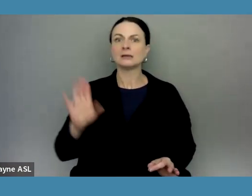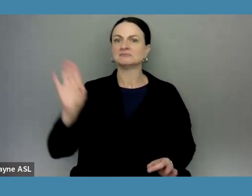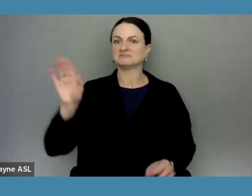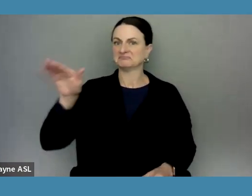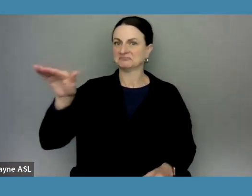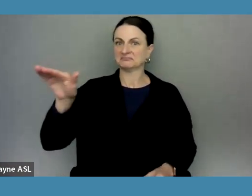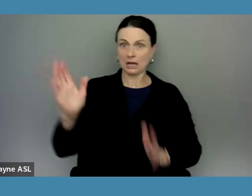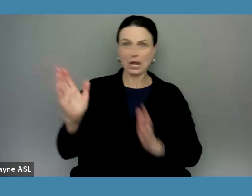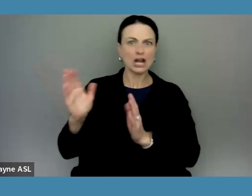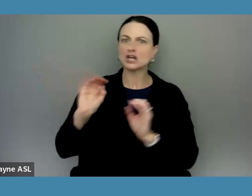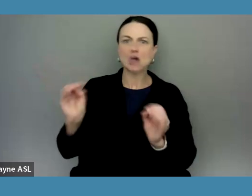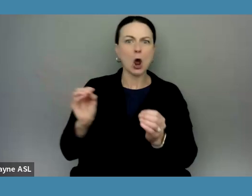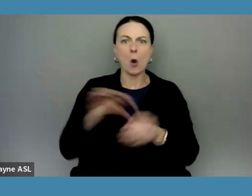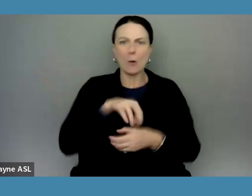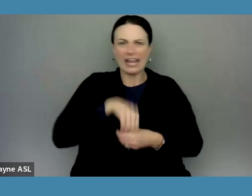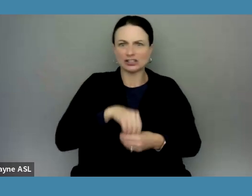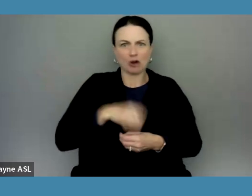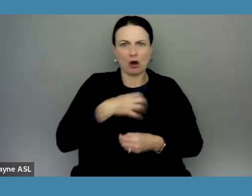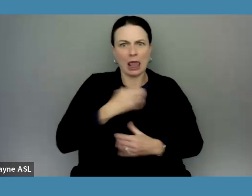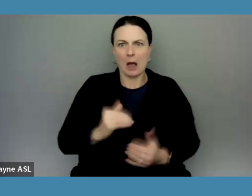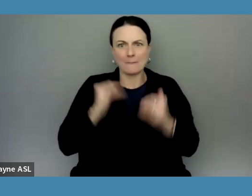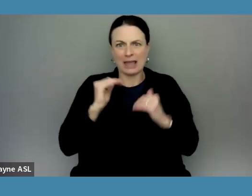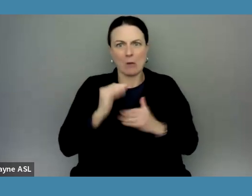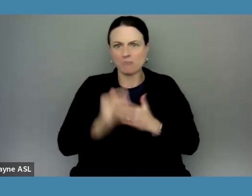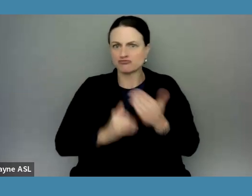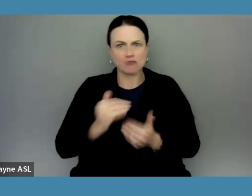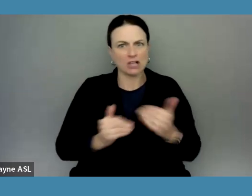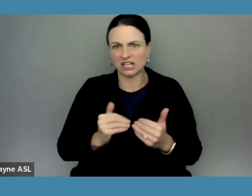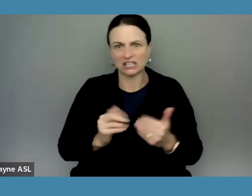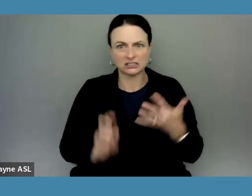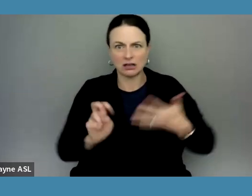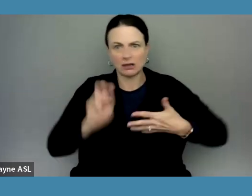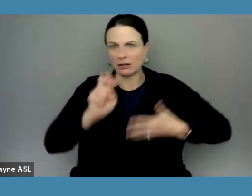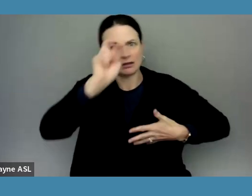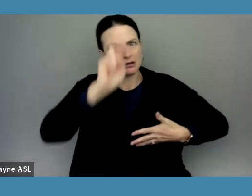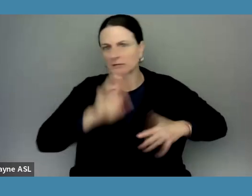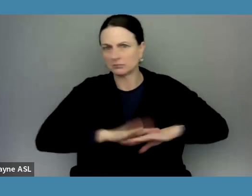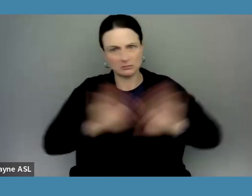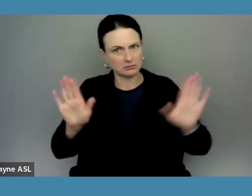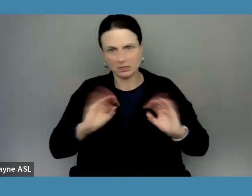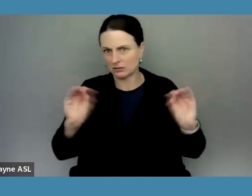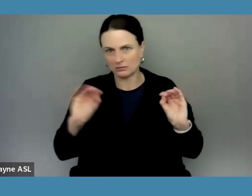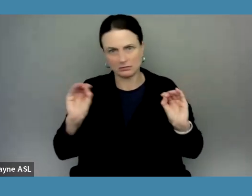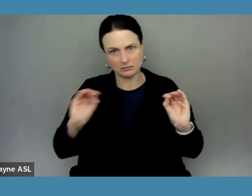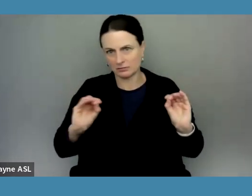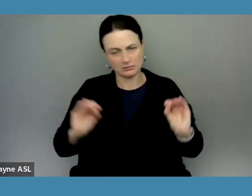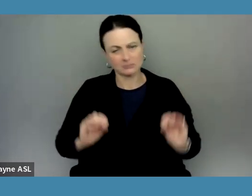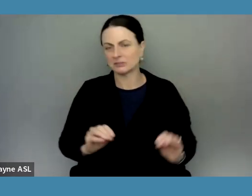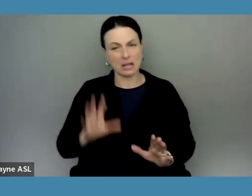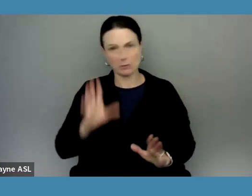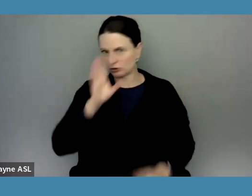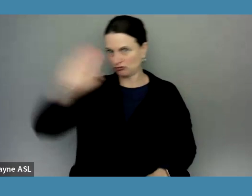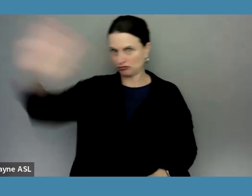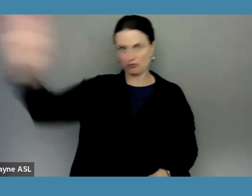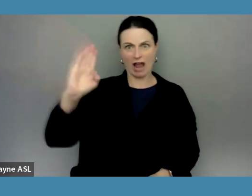there's no internal appeal process like there is with AHCA the managed care companies, the LTC waiver.